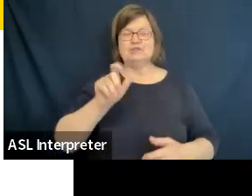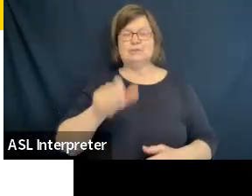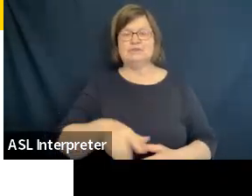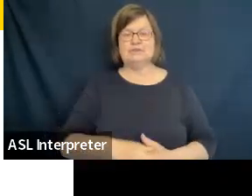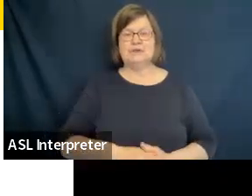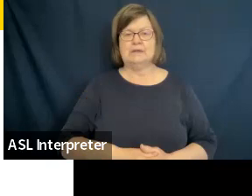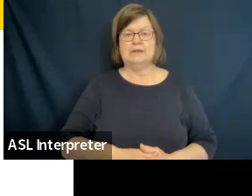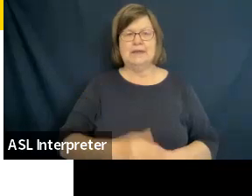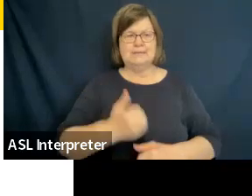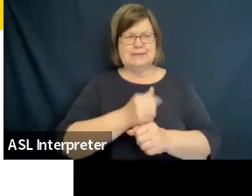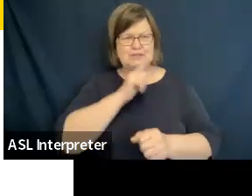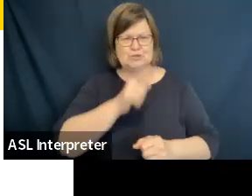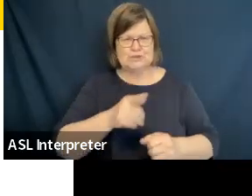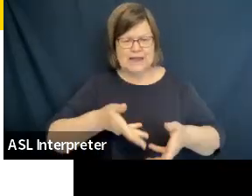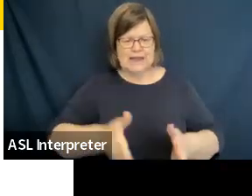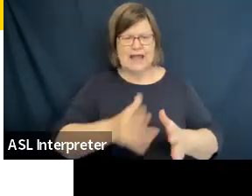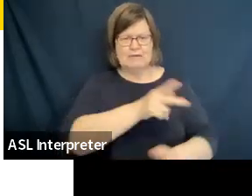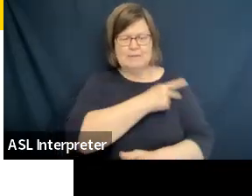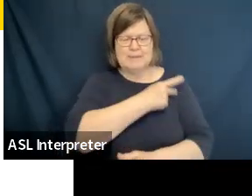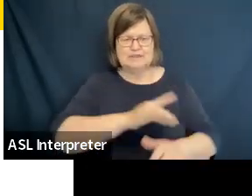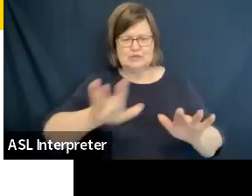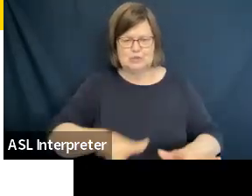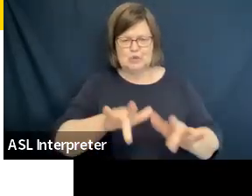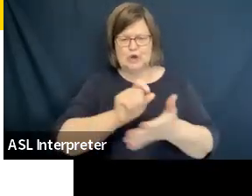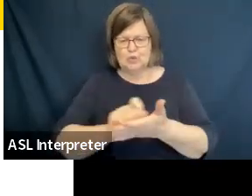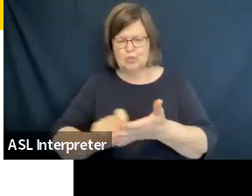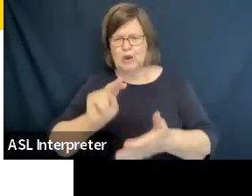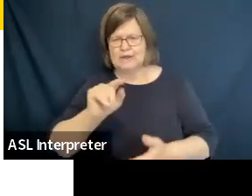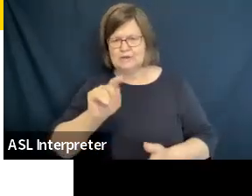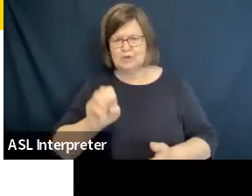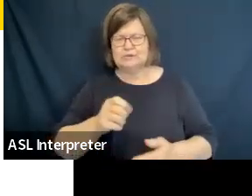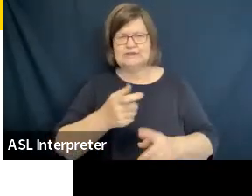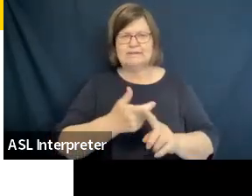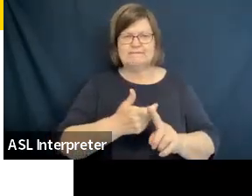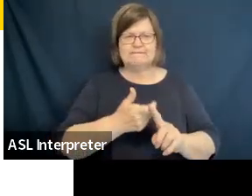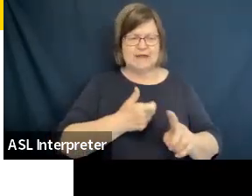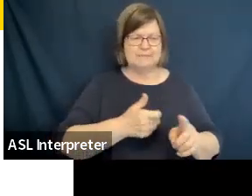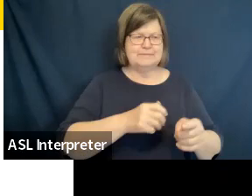sure to allow a patient to record or write notes from read instructions is important.